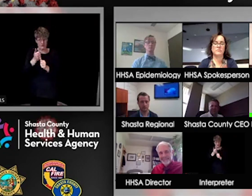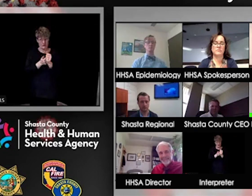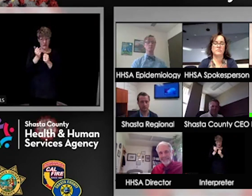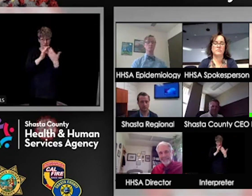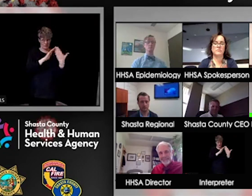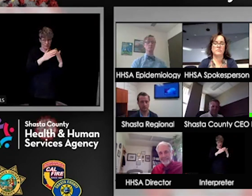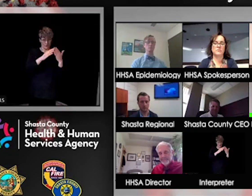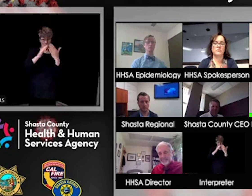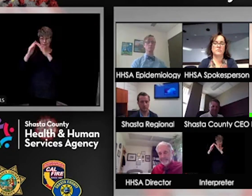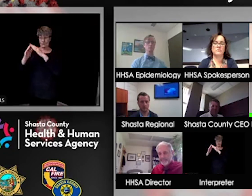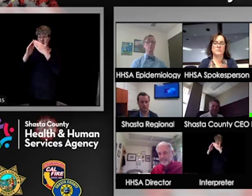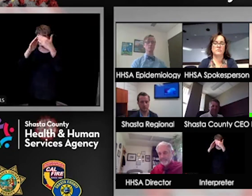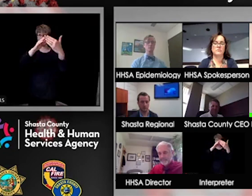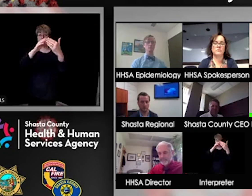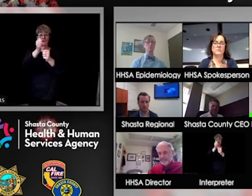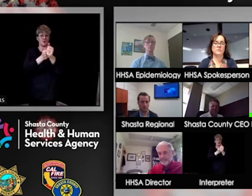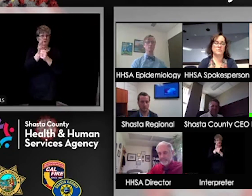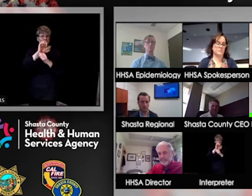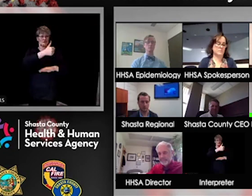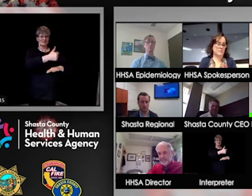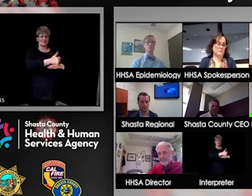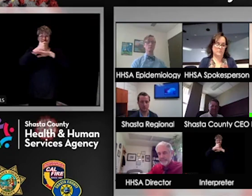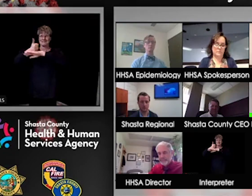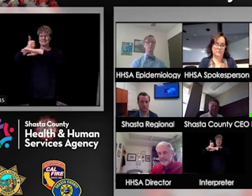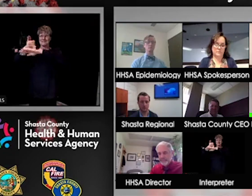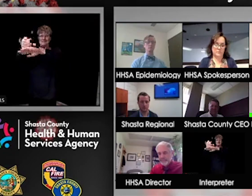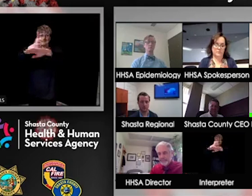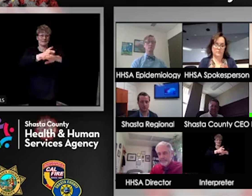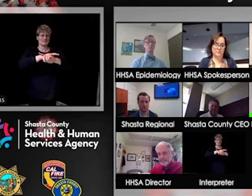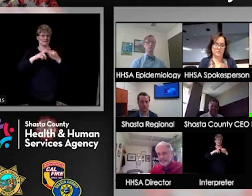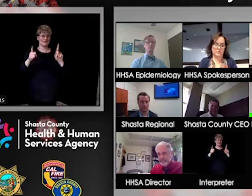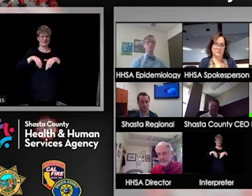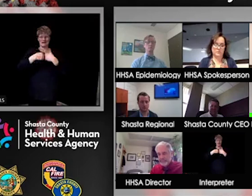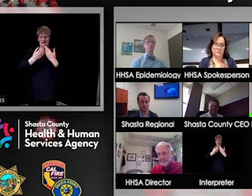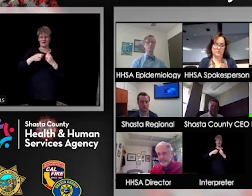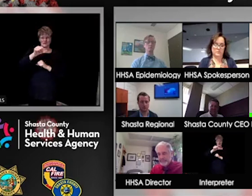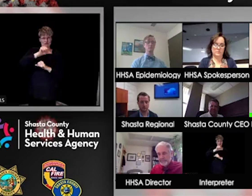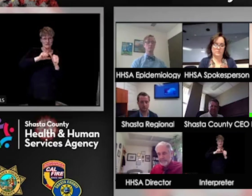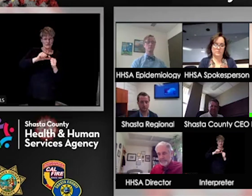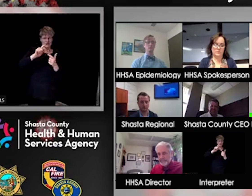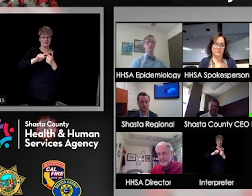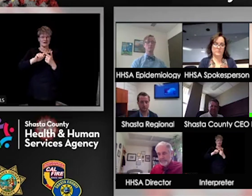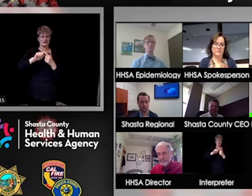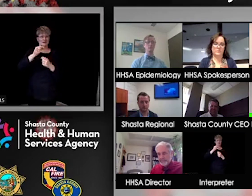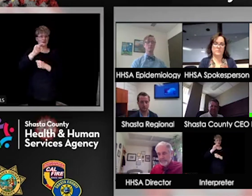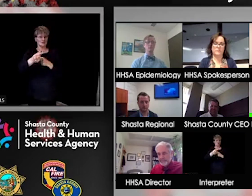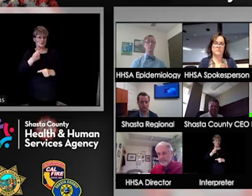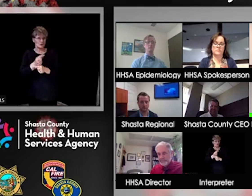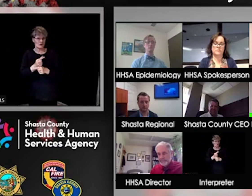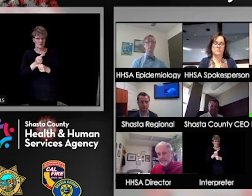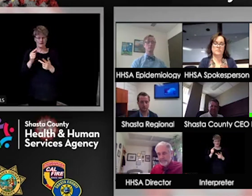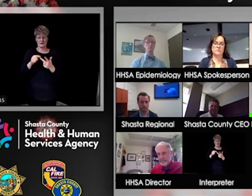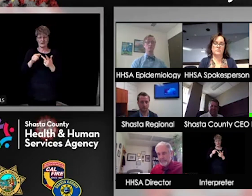the way our geography is, the density of population, it's going to play out a little bit differently